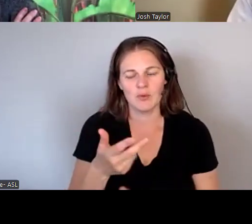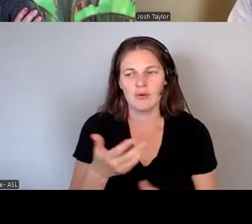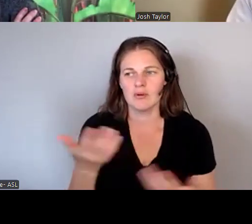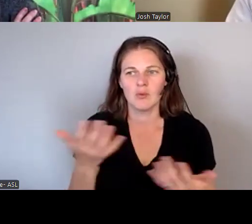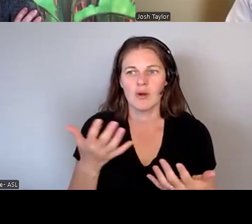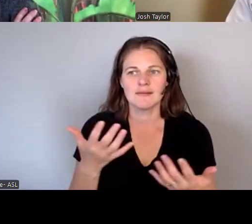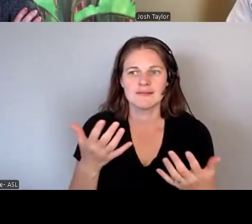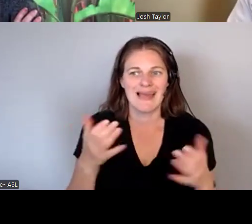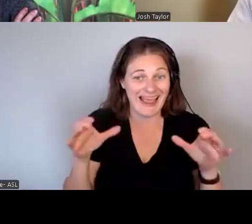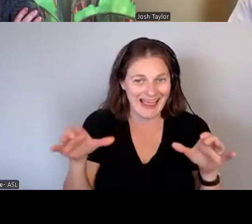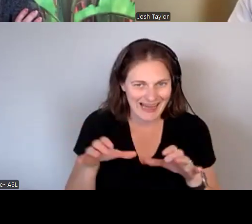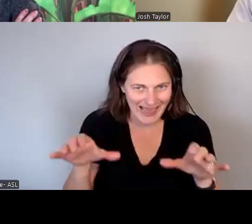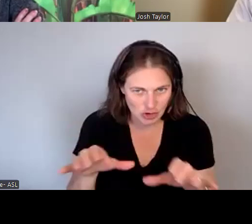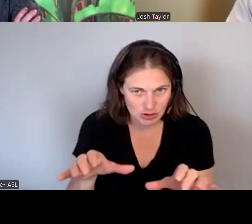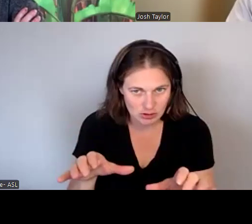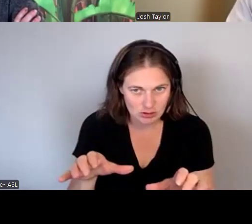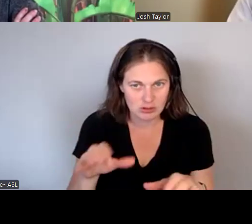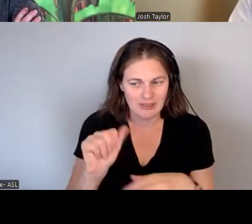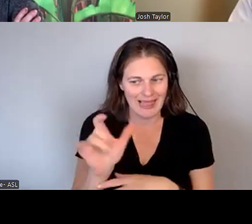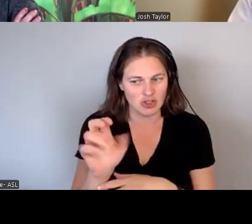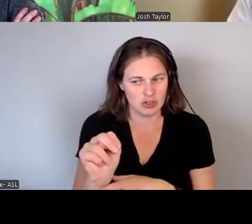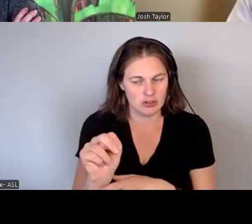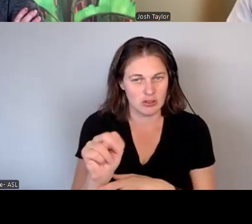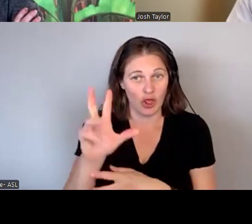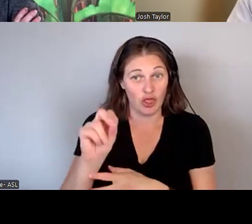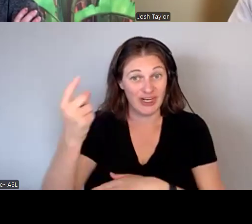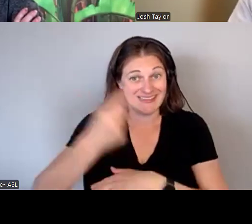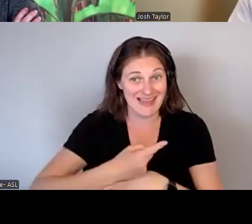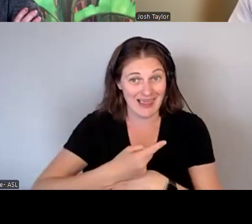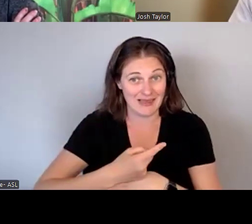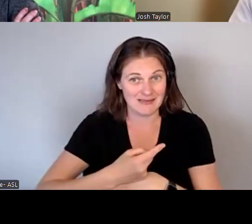that people can take, you know, in the next 30 days by themselves, they don't have to,